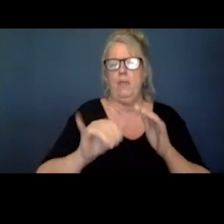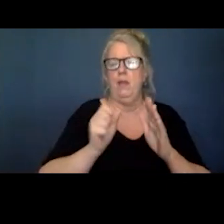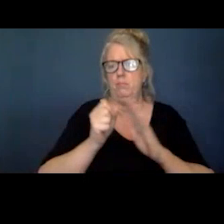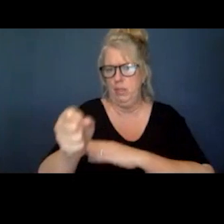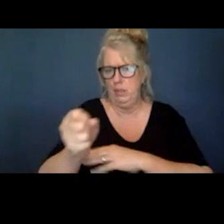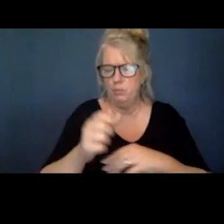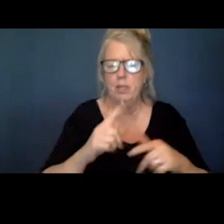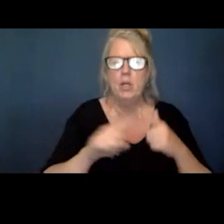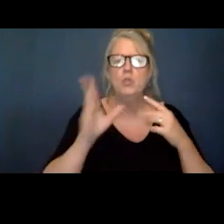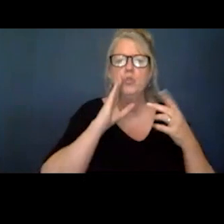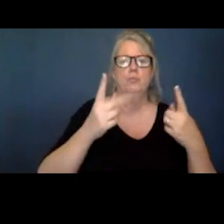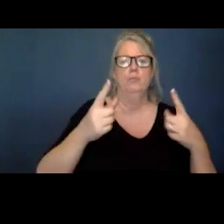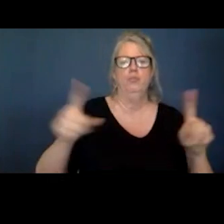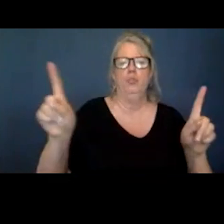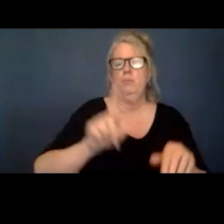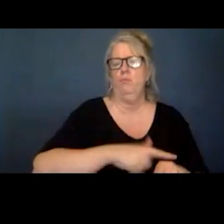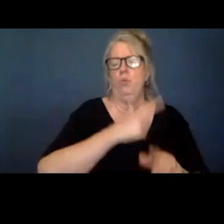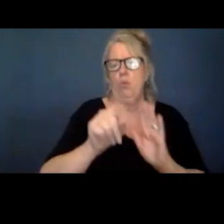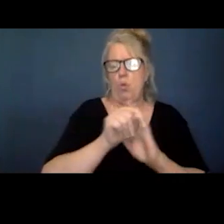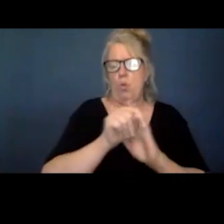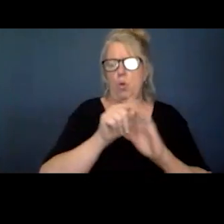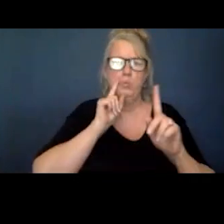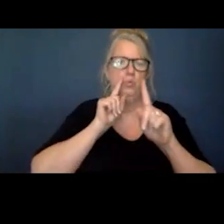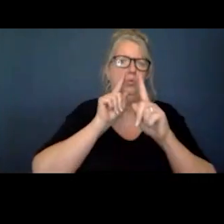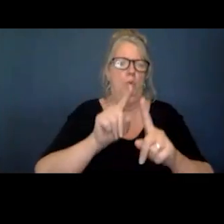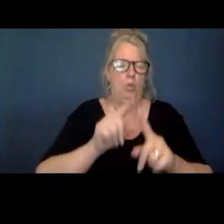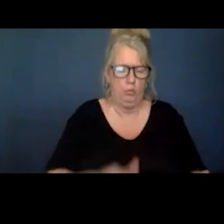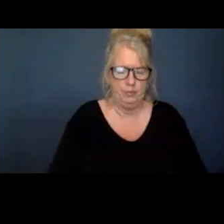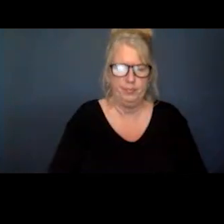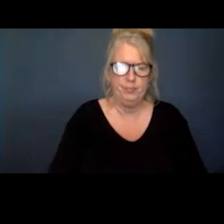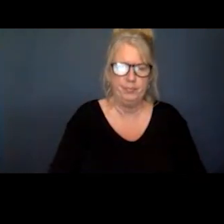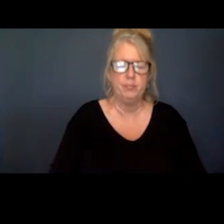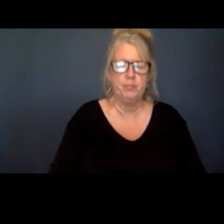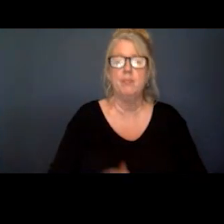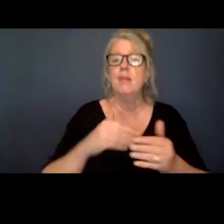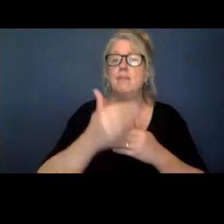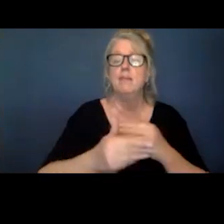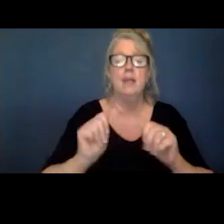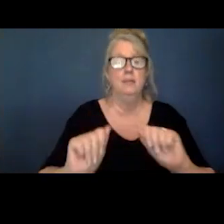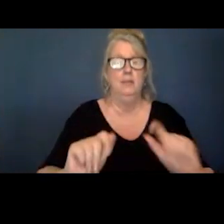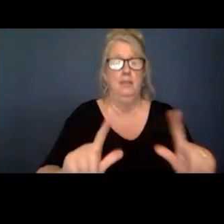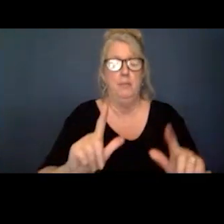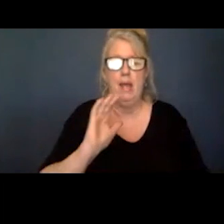help them achieve their long -term career goals? On the next slide we've taken our standard value